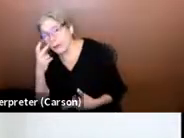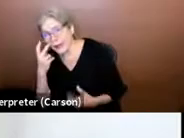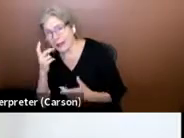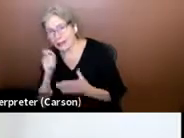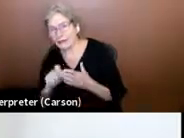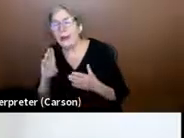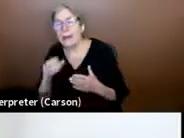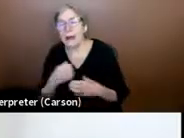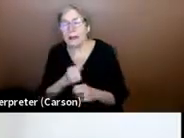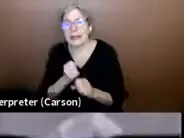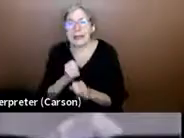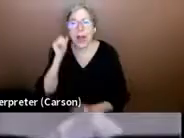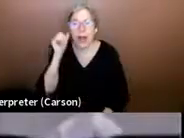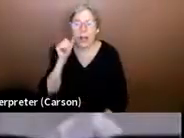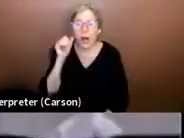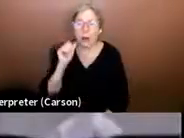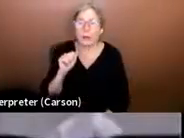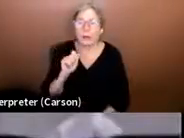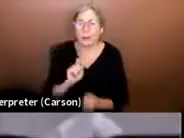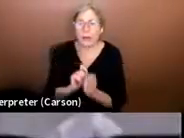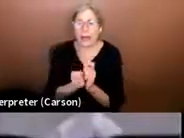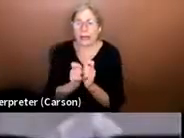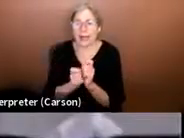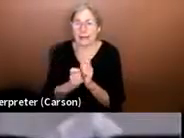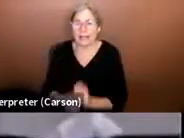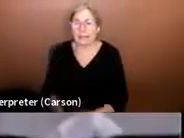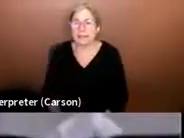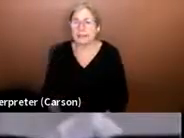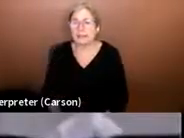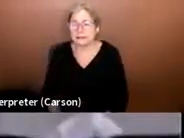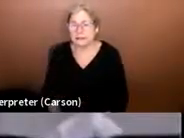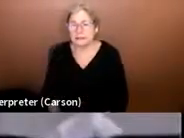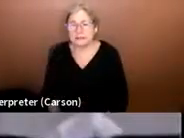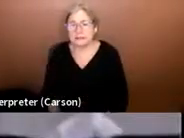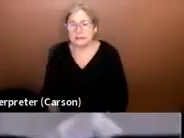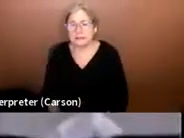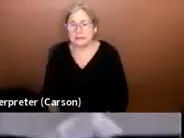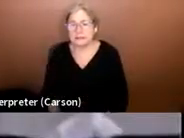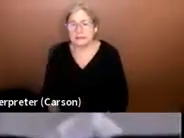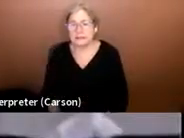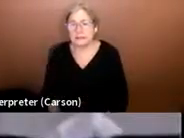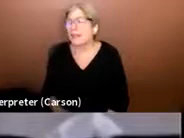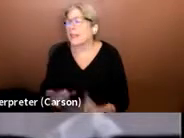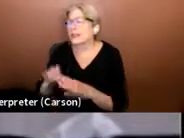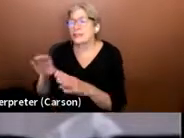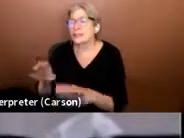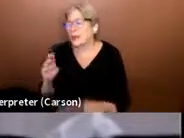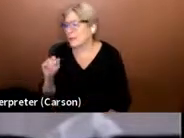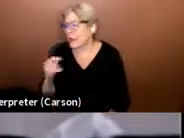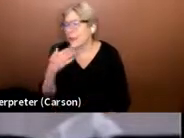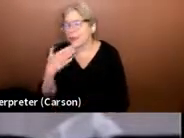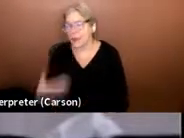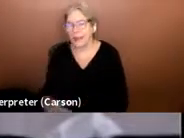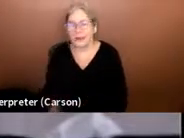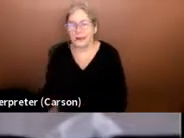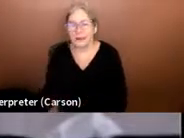adaptations. Nick Sousanis: That's great. Thank you so much.